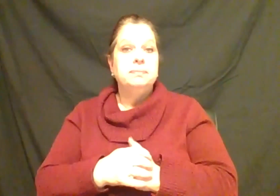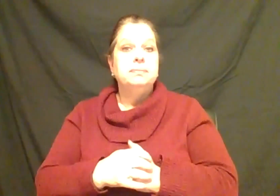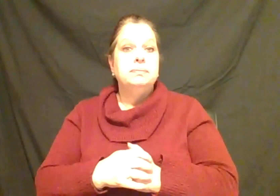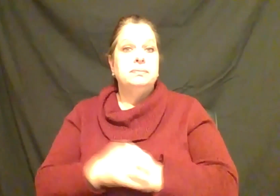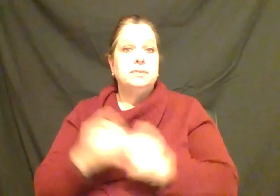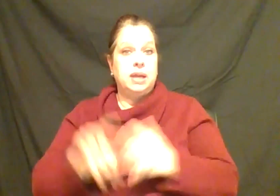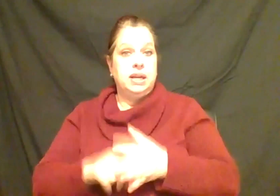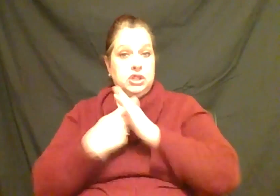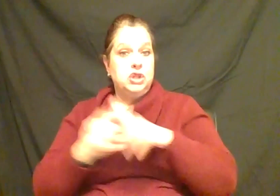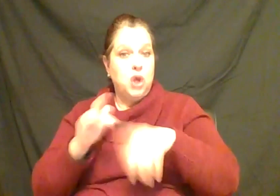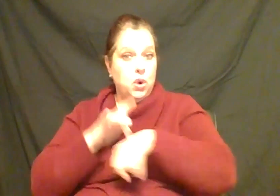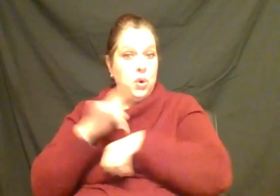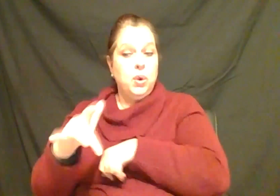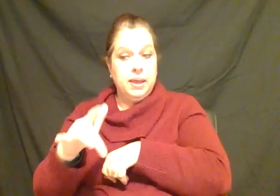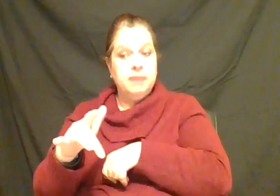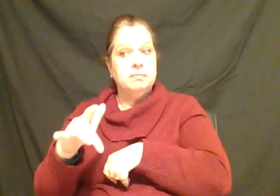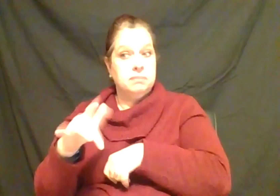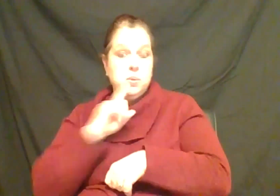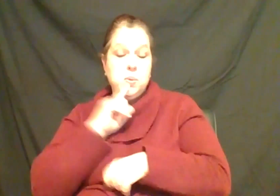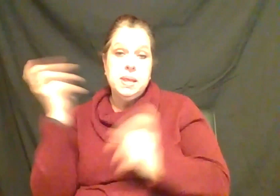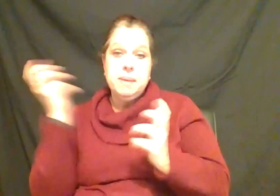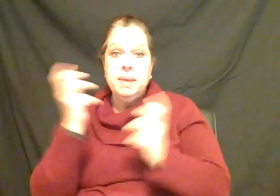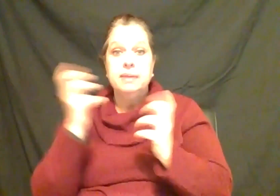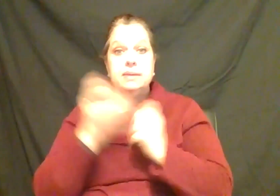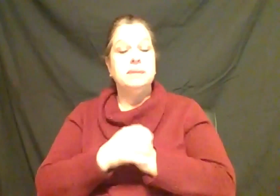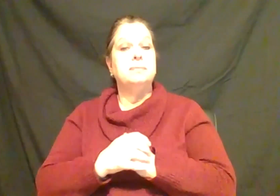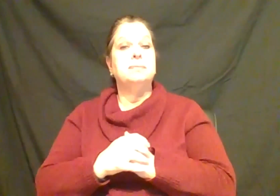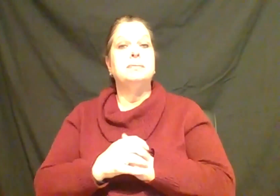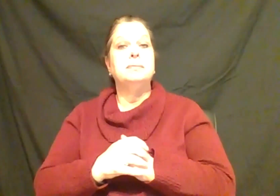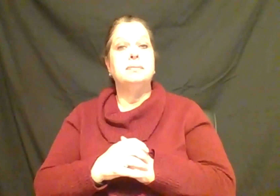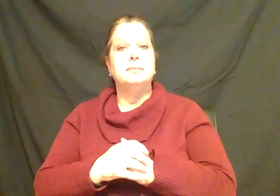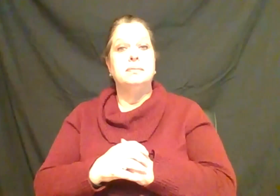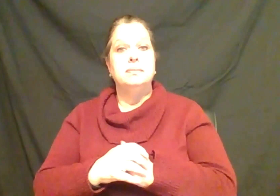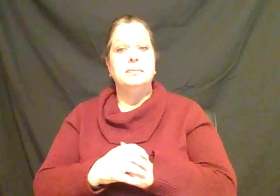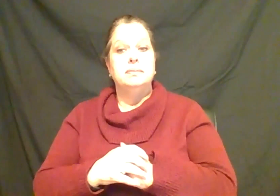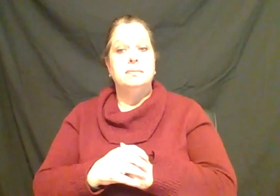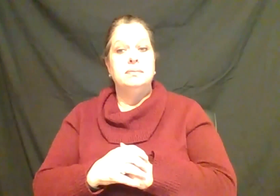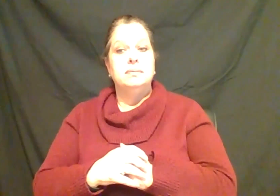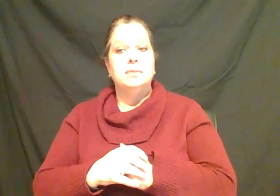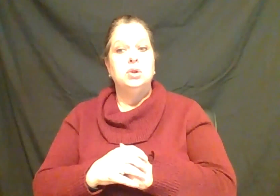early um is pretty amazing um the next question is what about a study block can students still